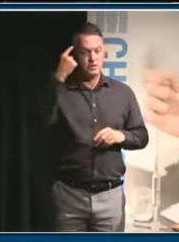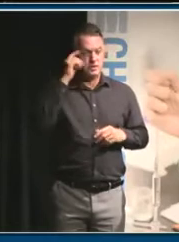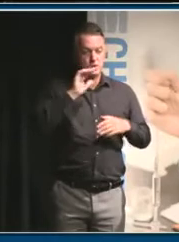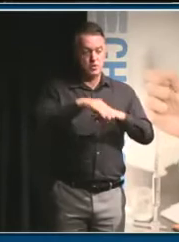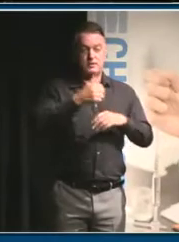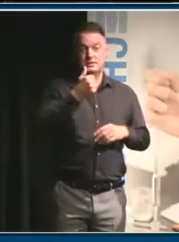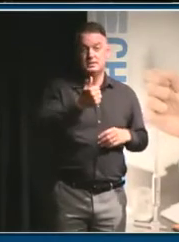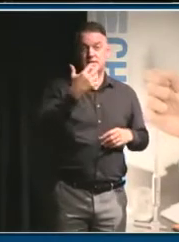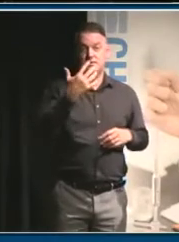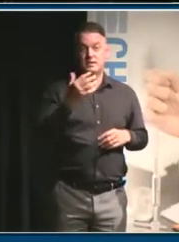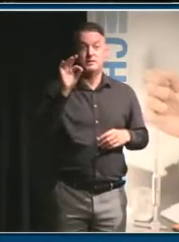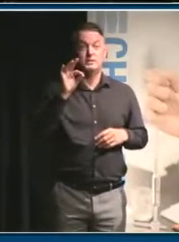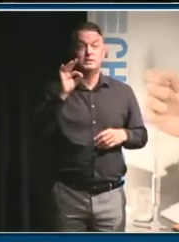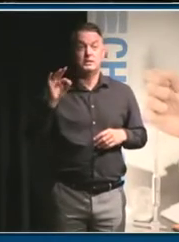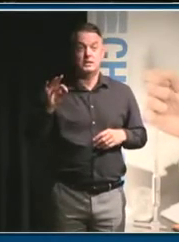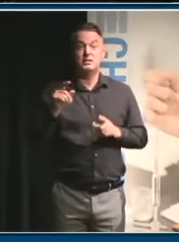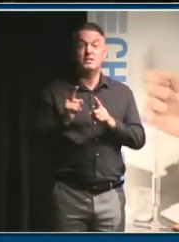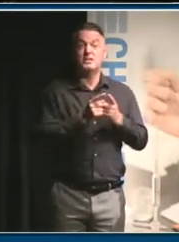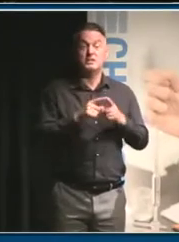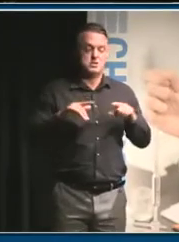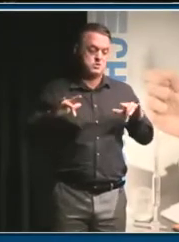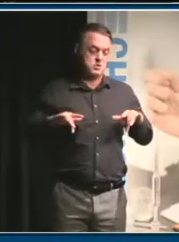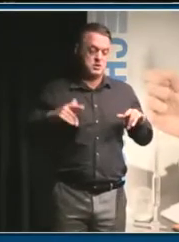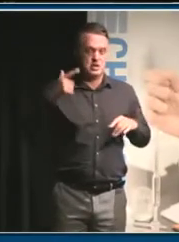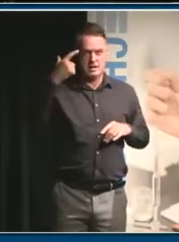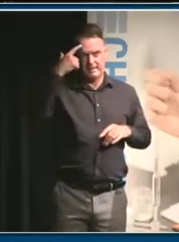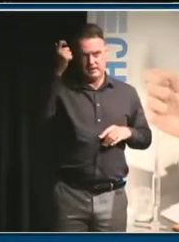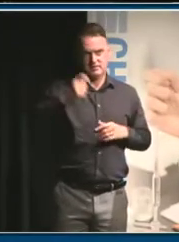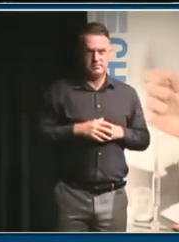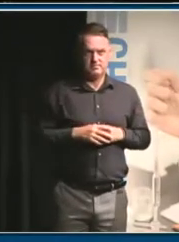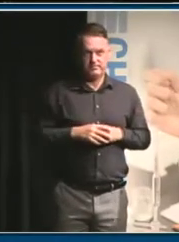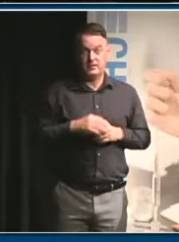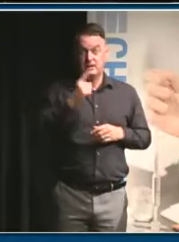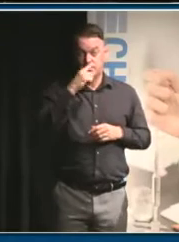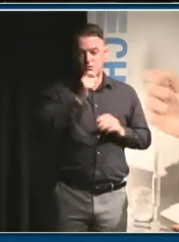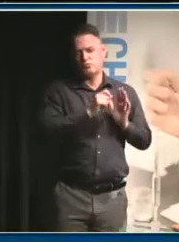percent haven't been invented yet. It's not like people are hoarding these technologies for some